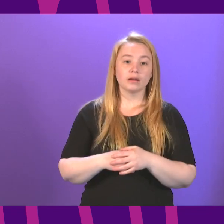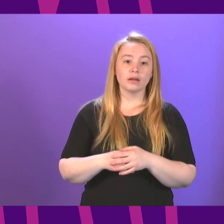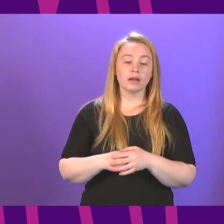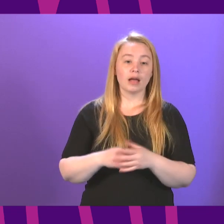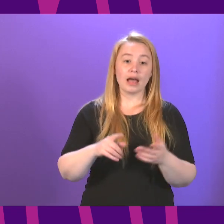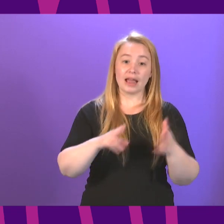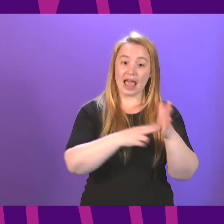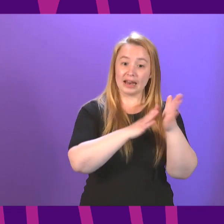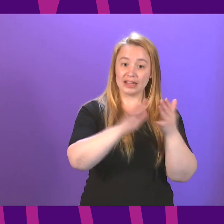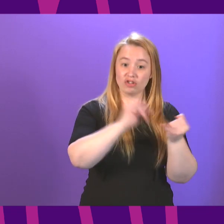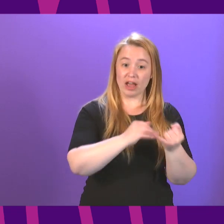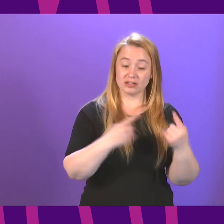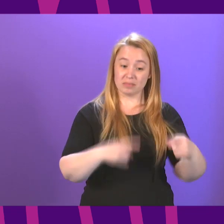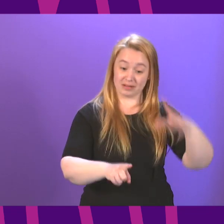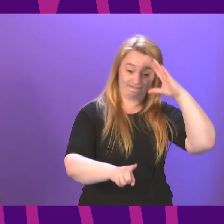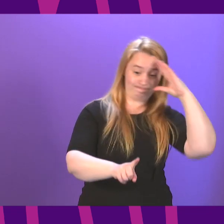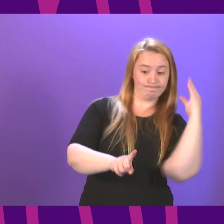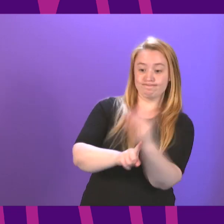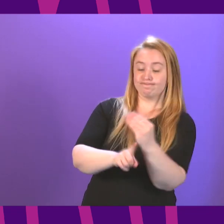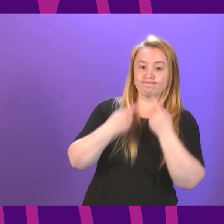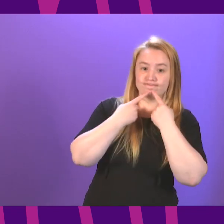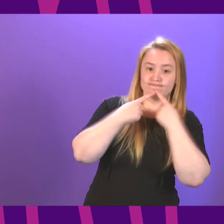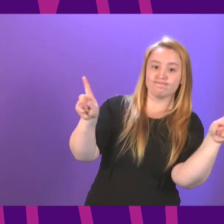of national health service whistleblowers, which led to the issue being exposed in Parliament.